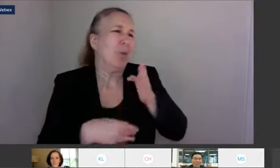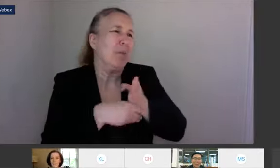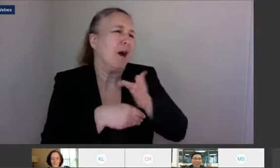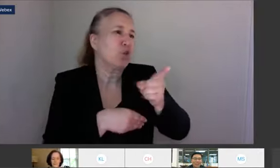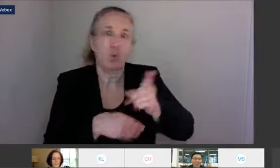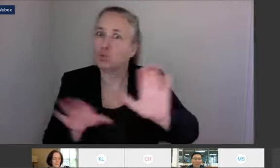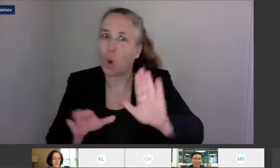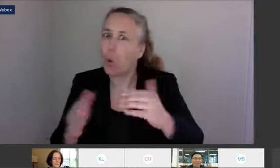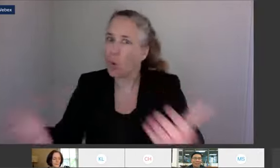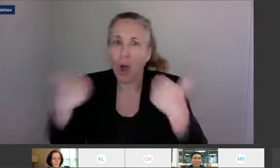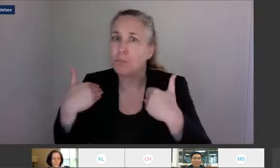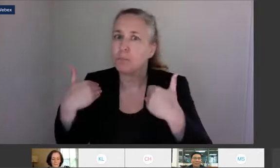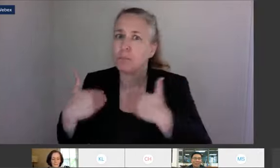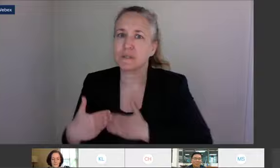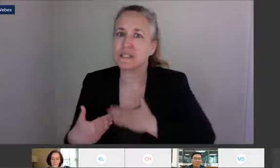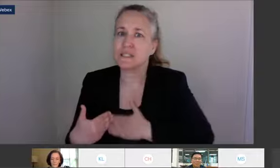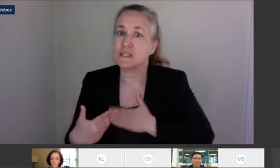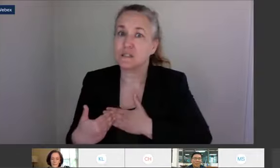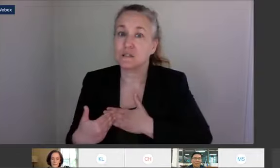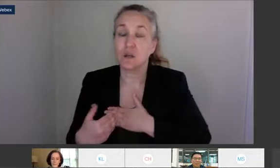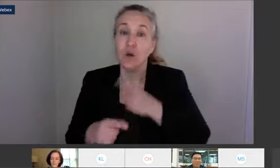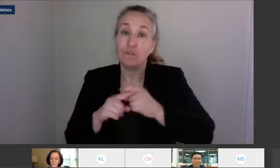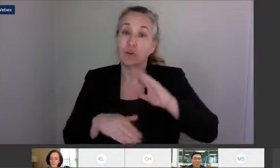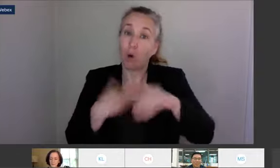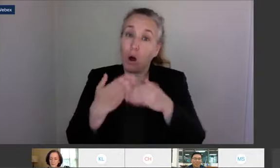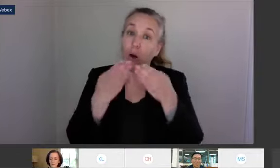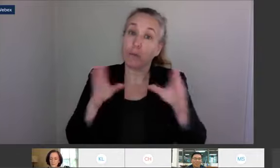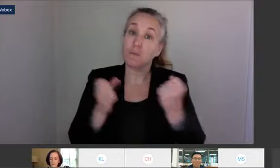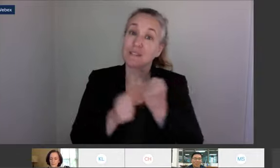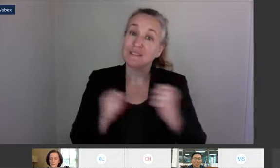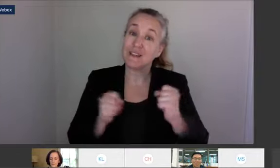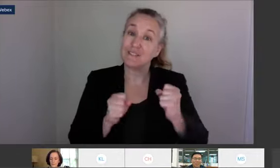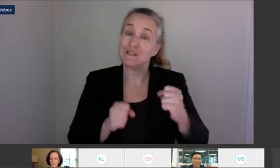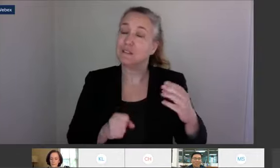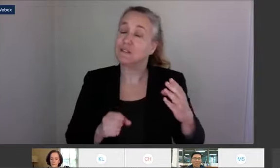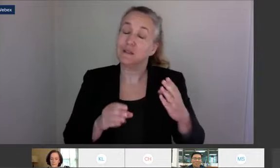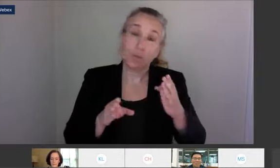on behalf of all our public safety professionals EMS workers and hospital